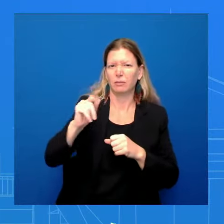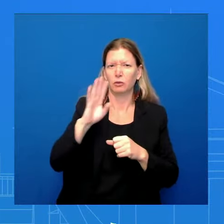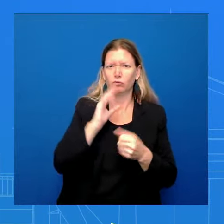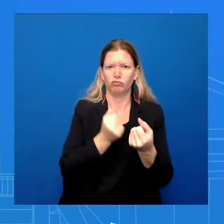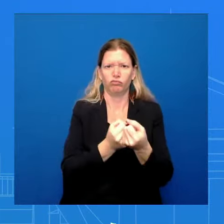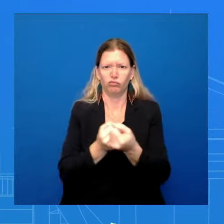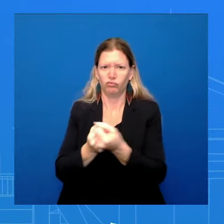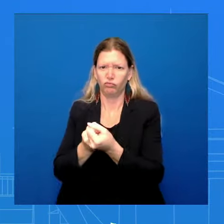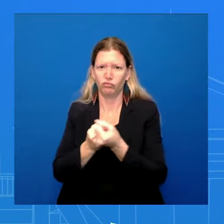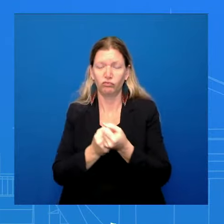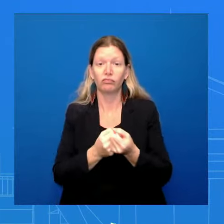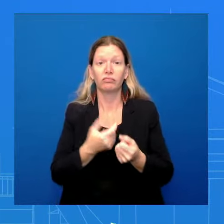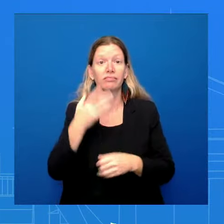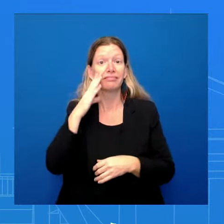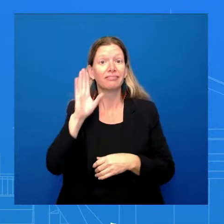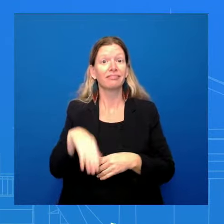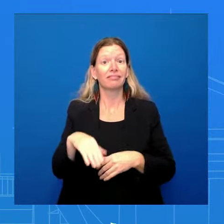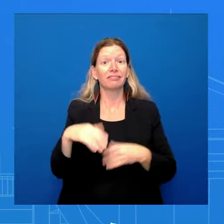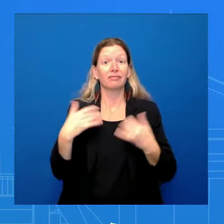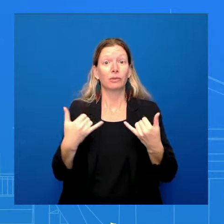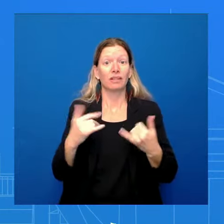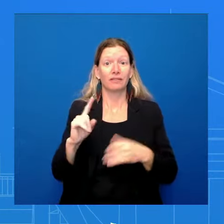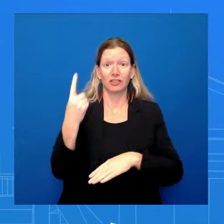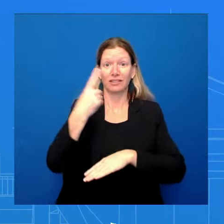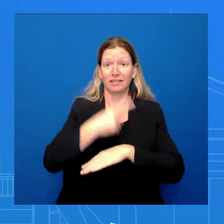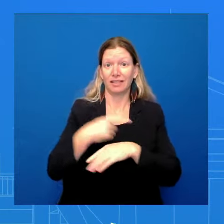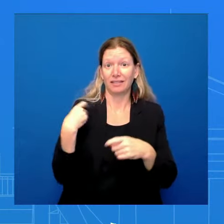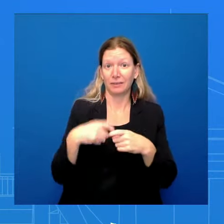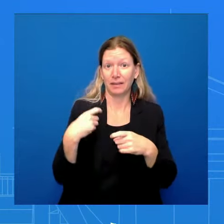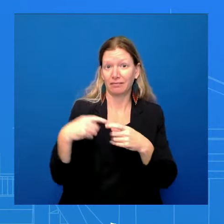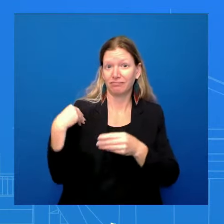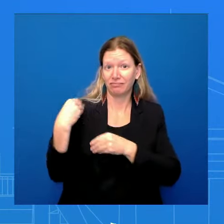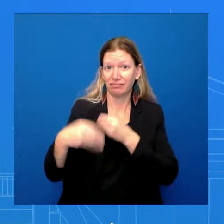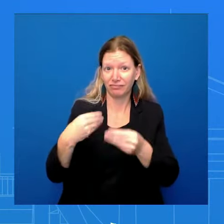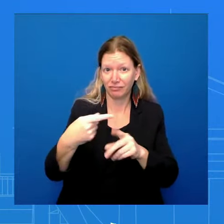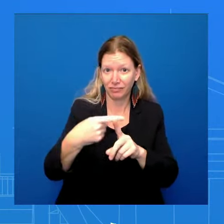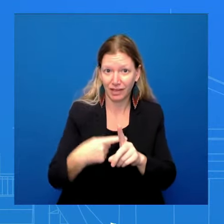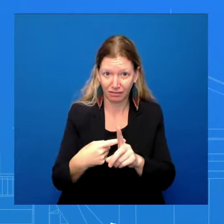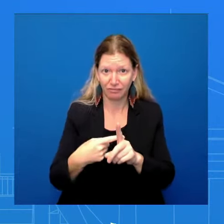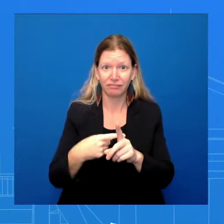It is a time to honor the history and contributions of the Hispanic community to our nation.